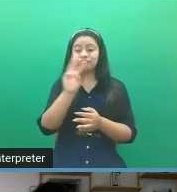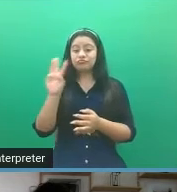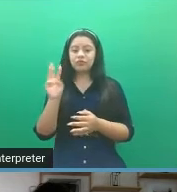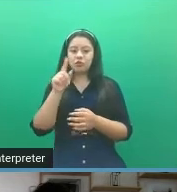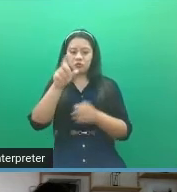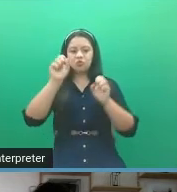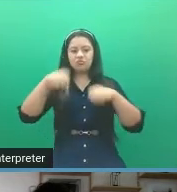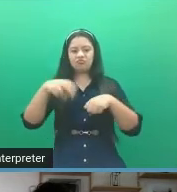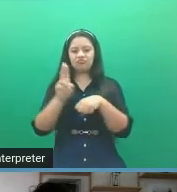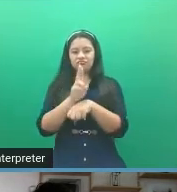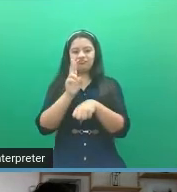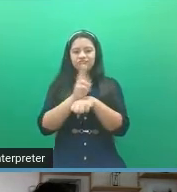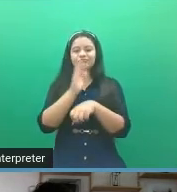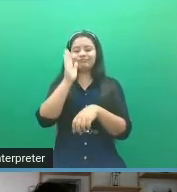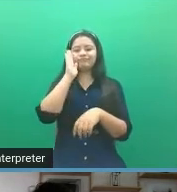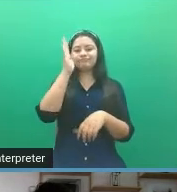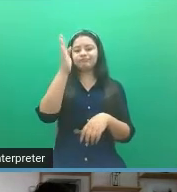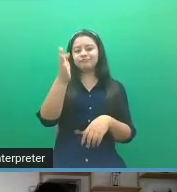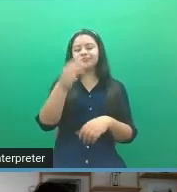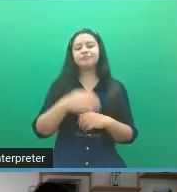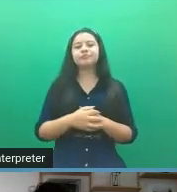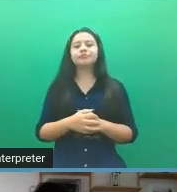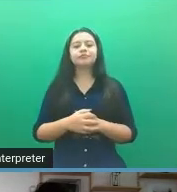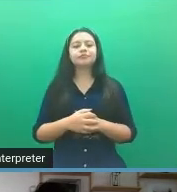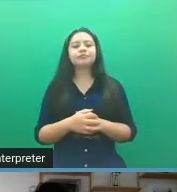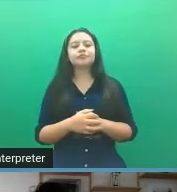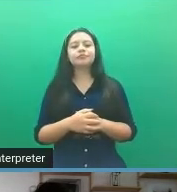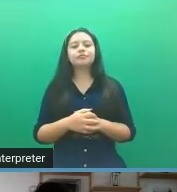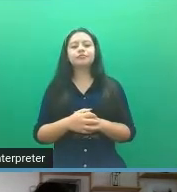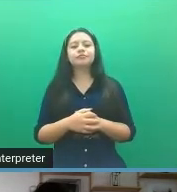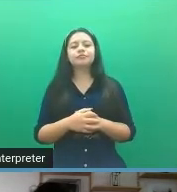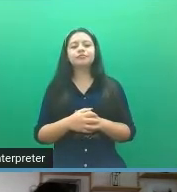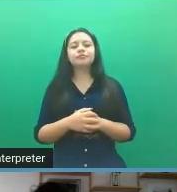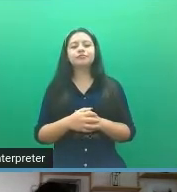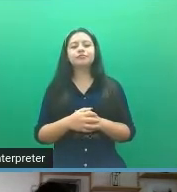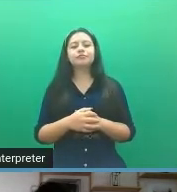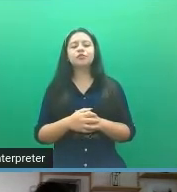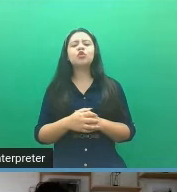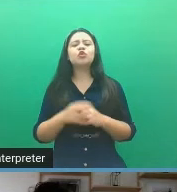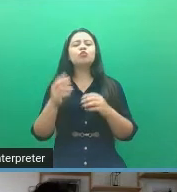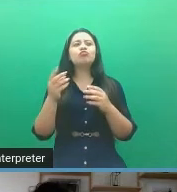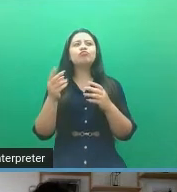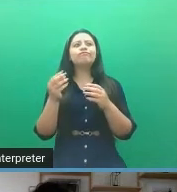information in a scalable way in the future. Put as much as you can on your website. If you can